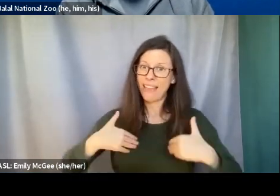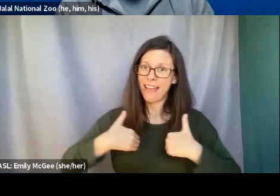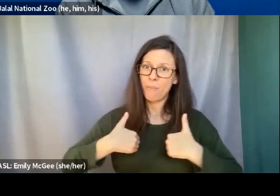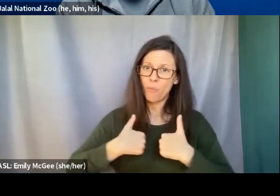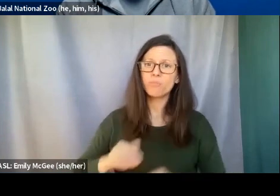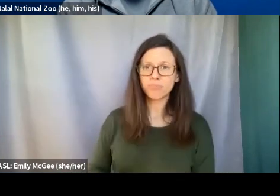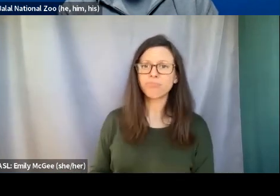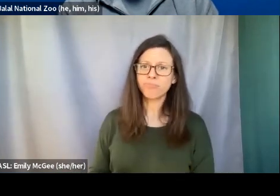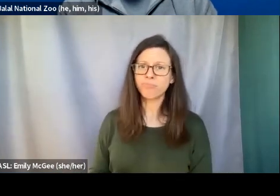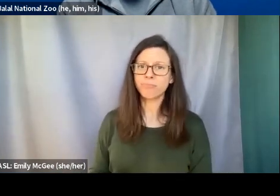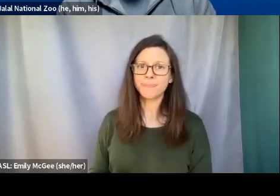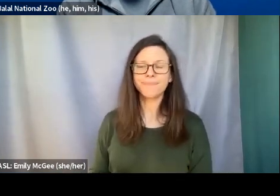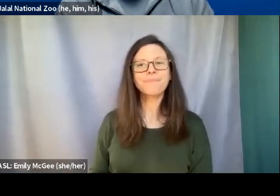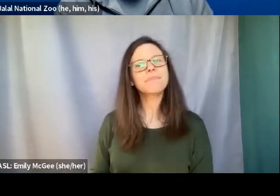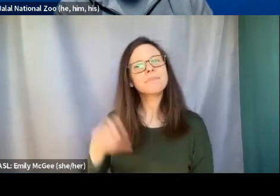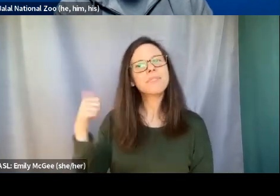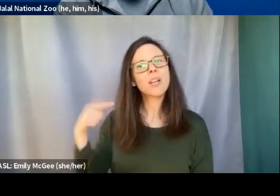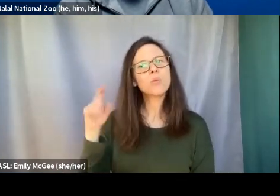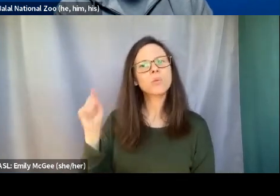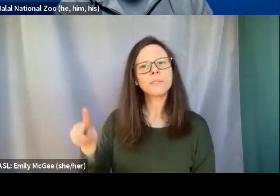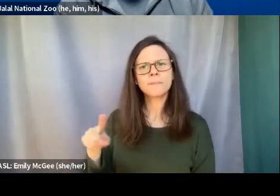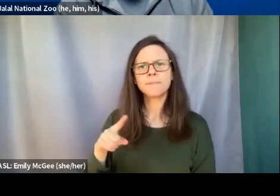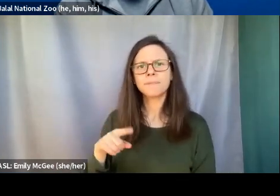Um we have another great question again about replicating our wild